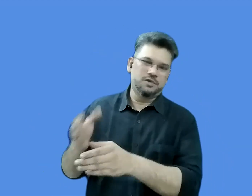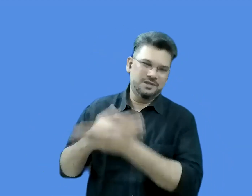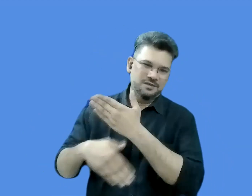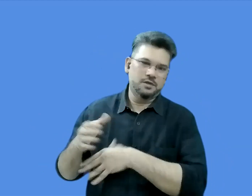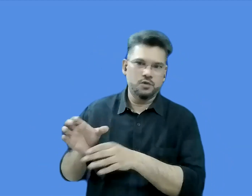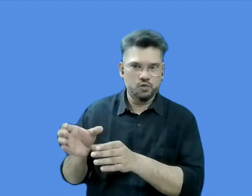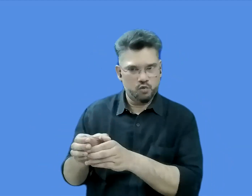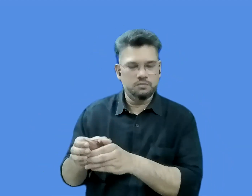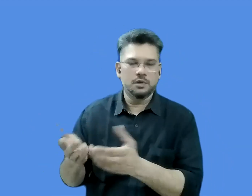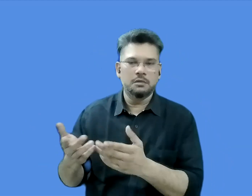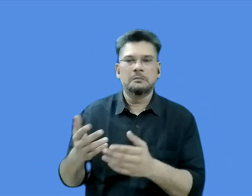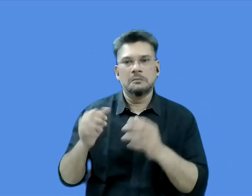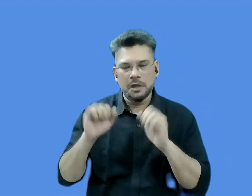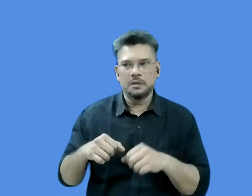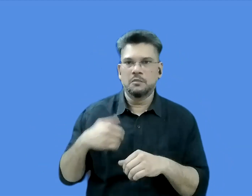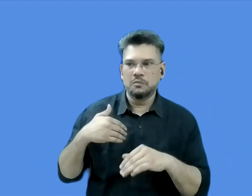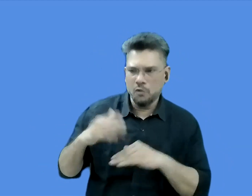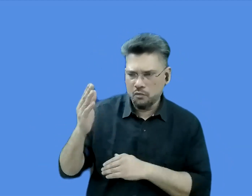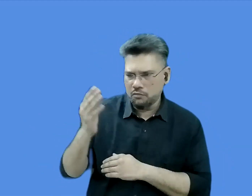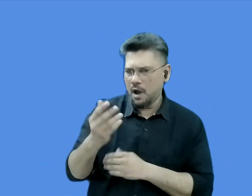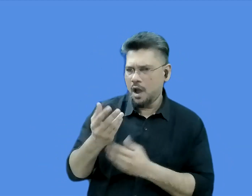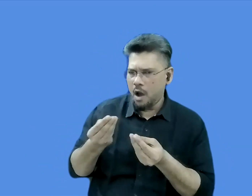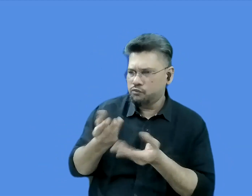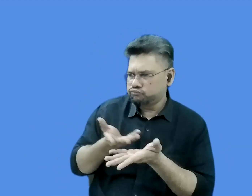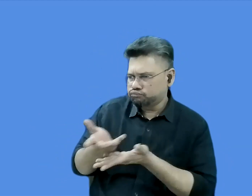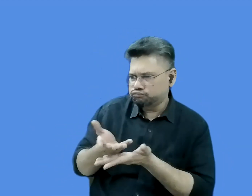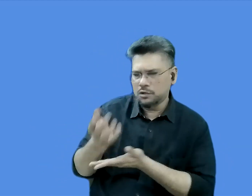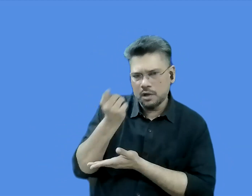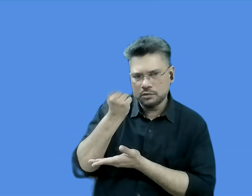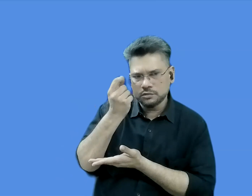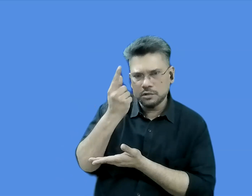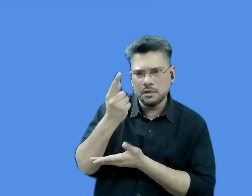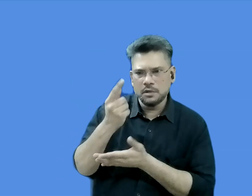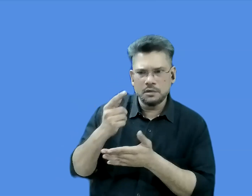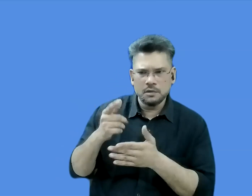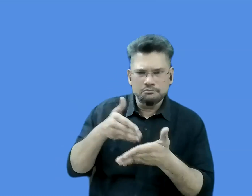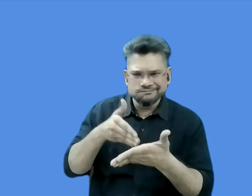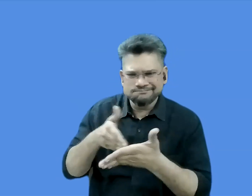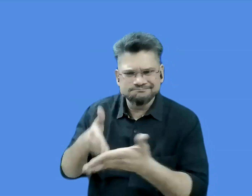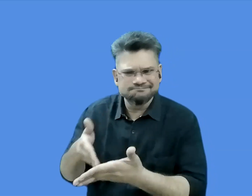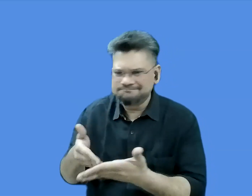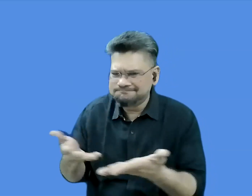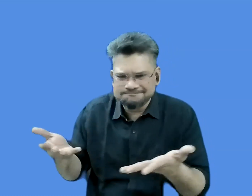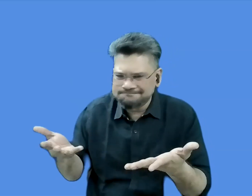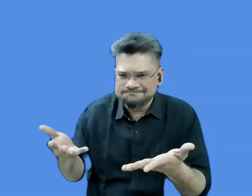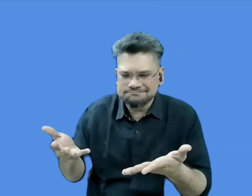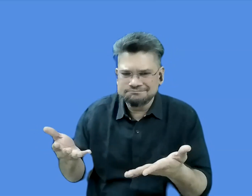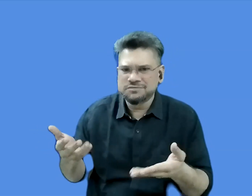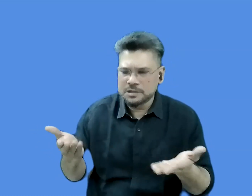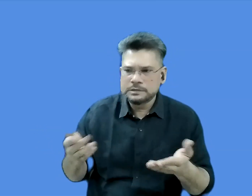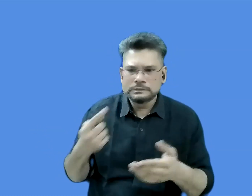and we do need to look at other groups, marginalized groups to get the understanding of -- excuse me, those